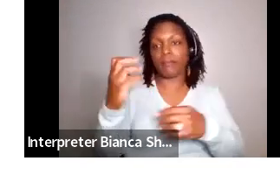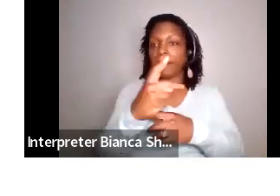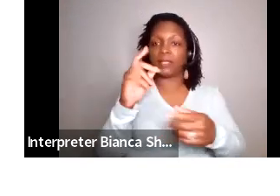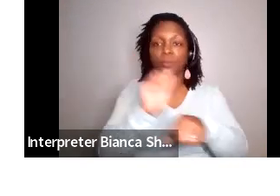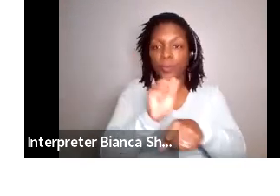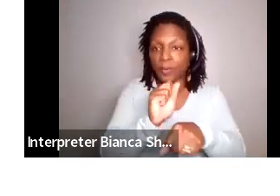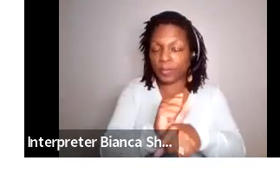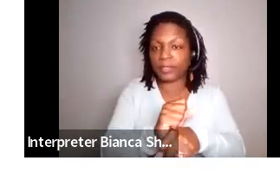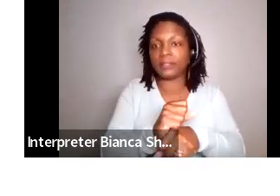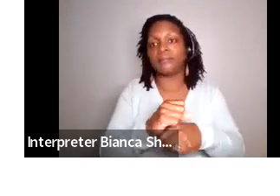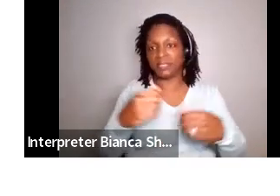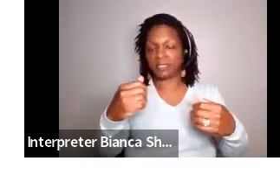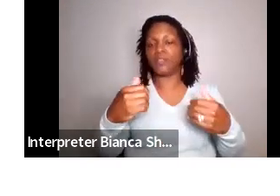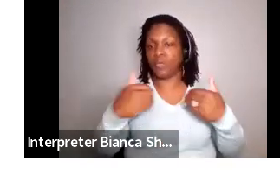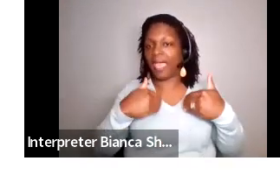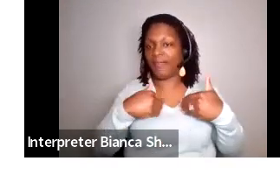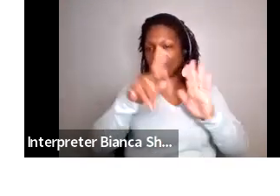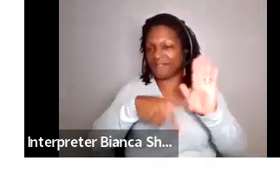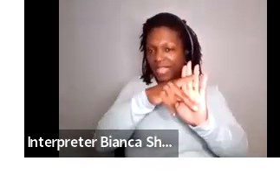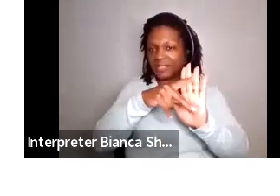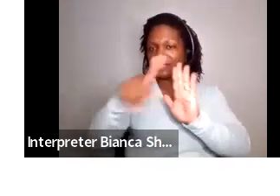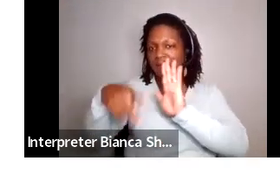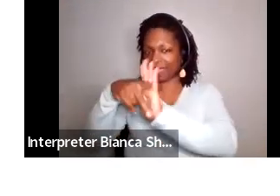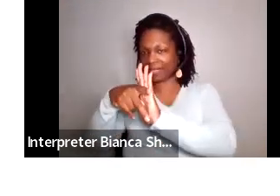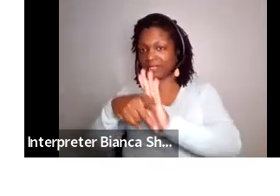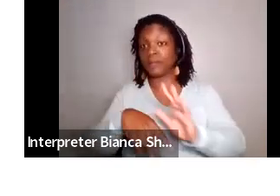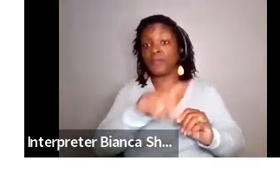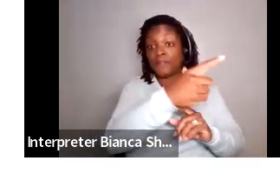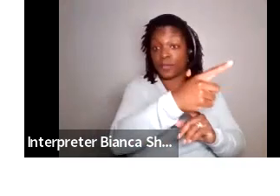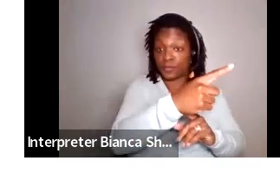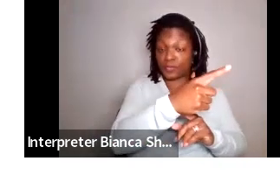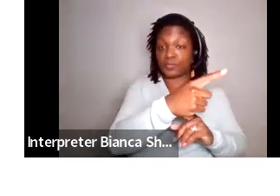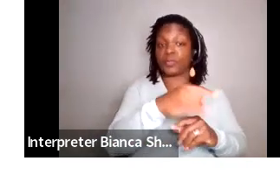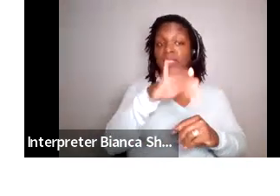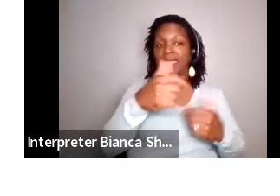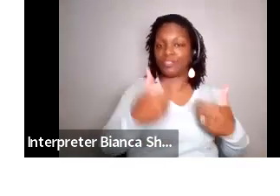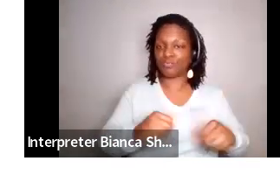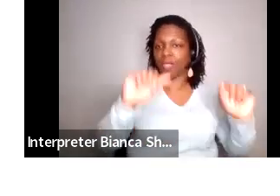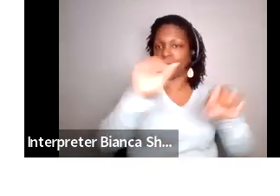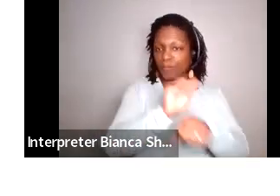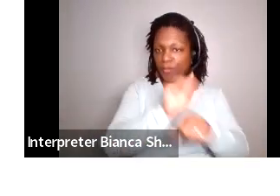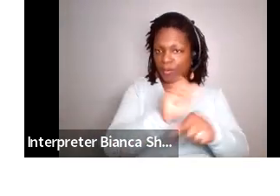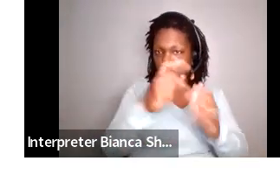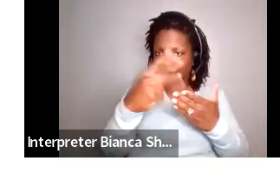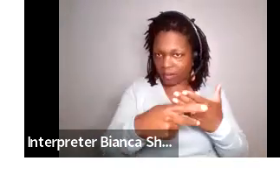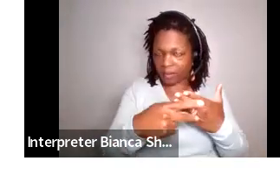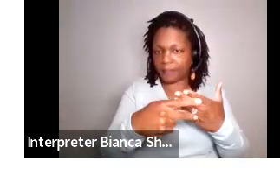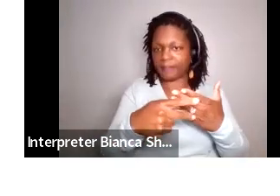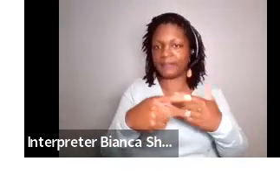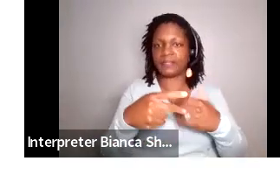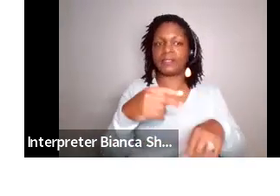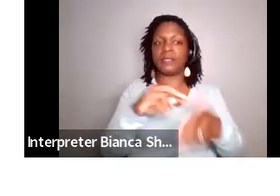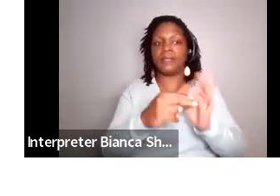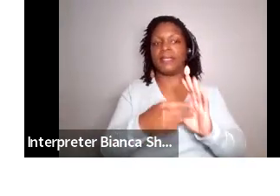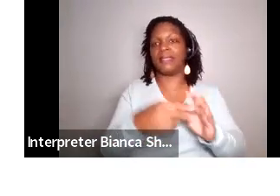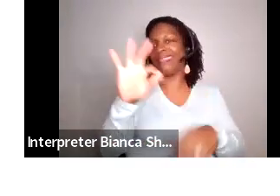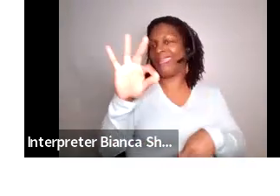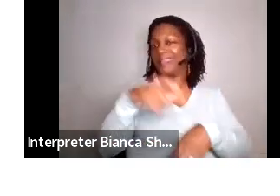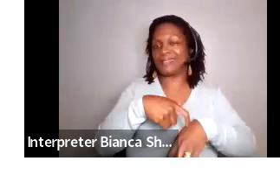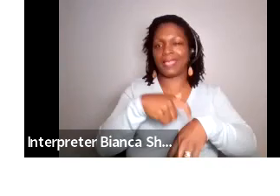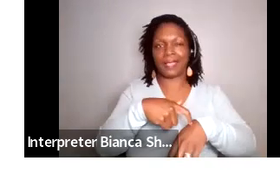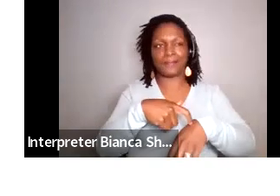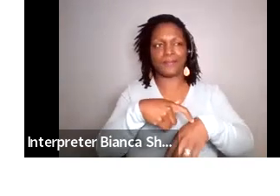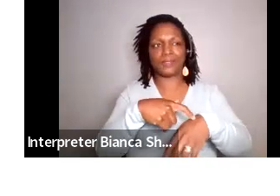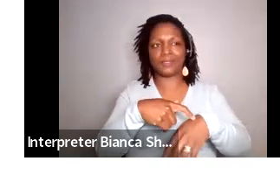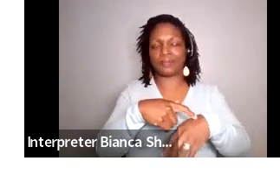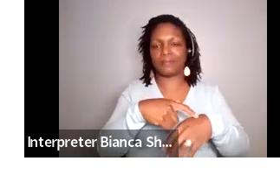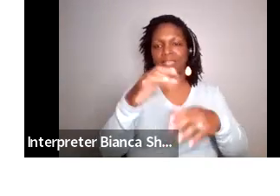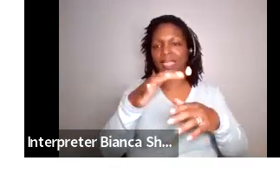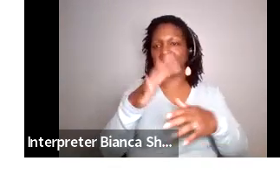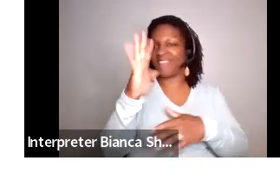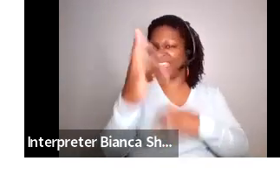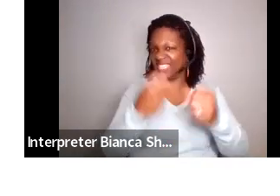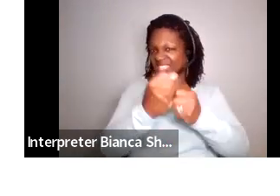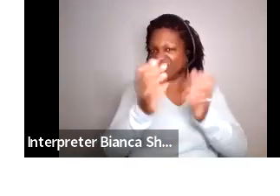So there's different phases. you move through the first phase is the trial work program, which is 9 times with in a 5 year period that you can earn any amount.